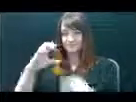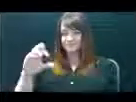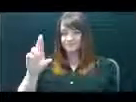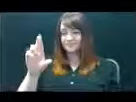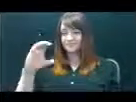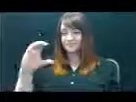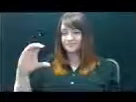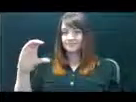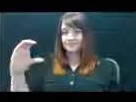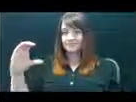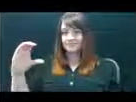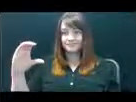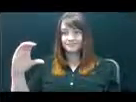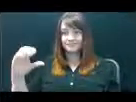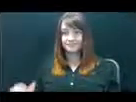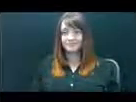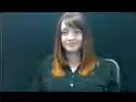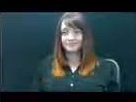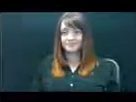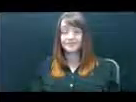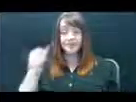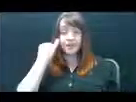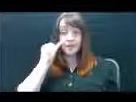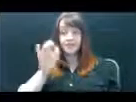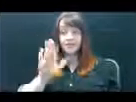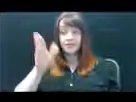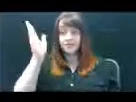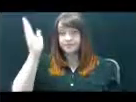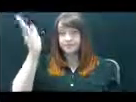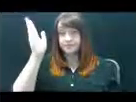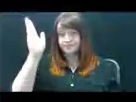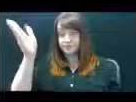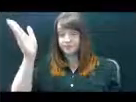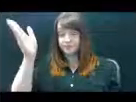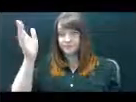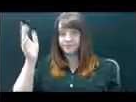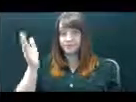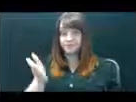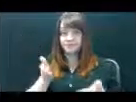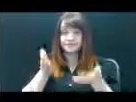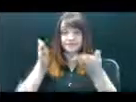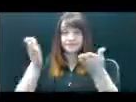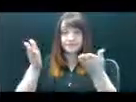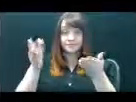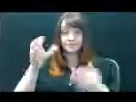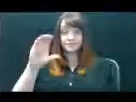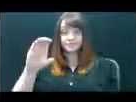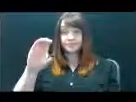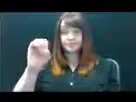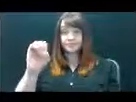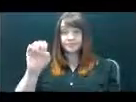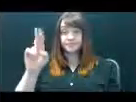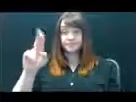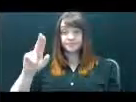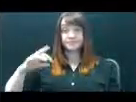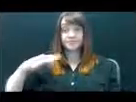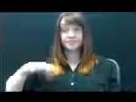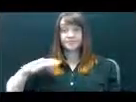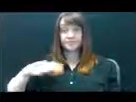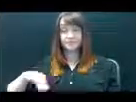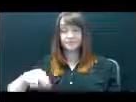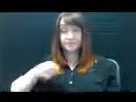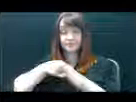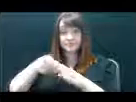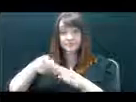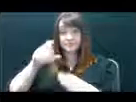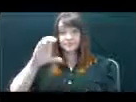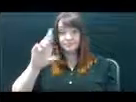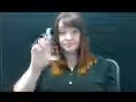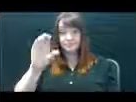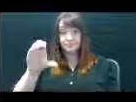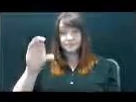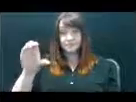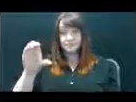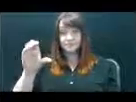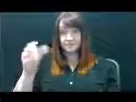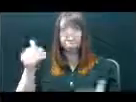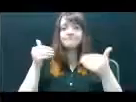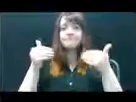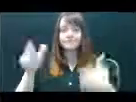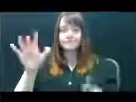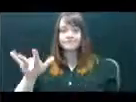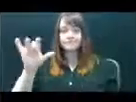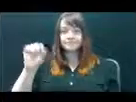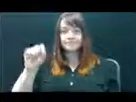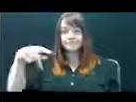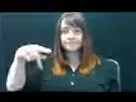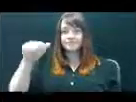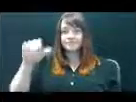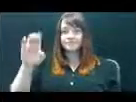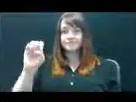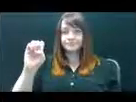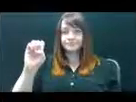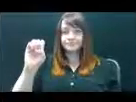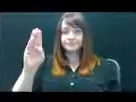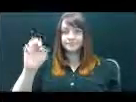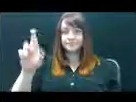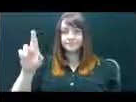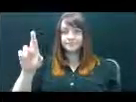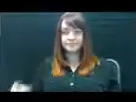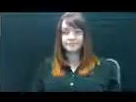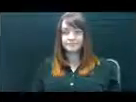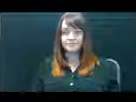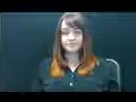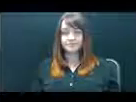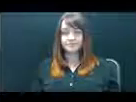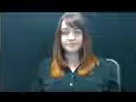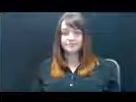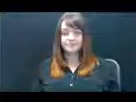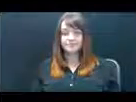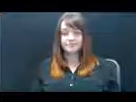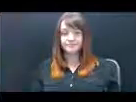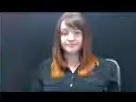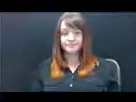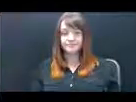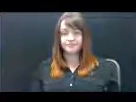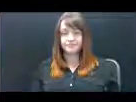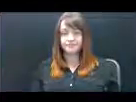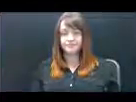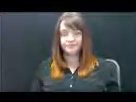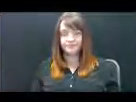If you want to offer CRCC credits for your session, press the space bar.